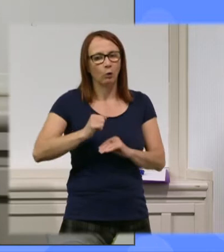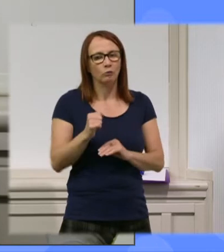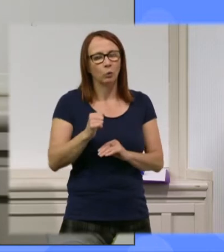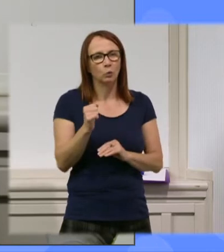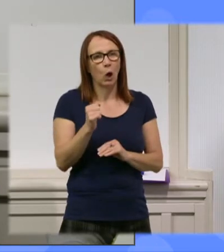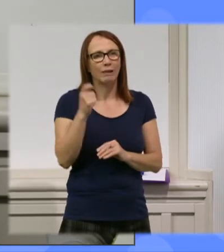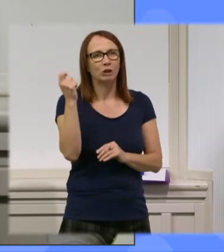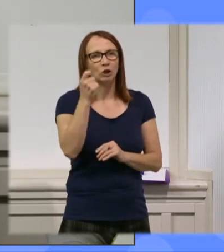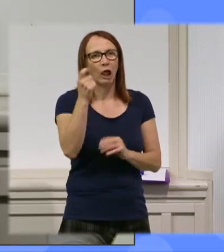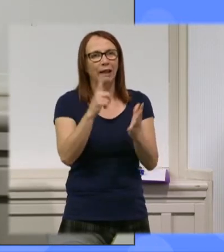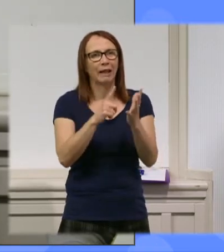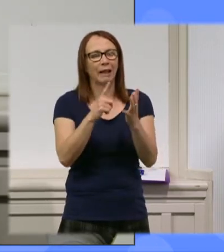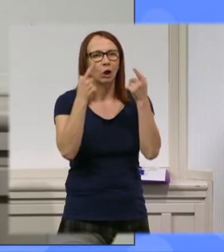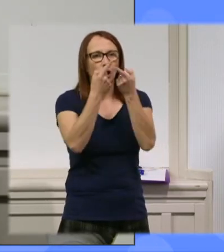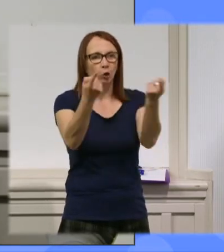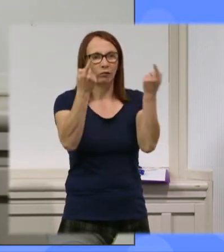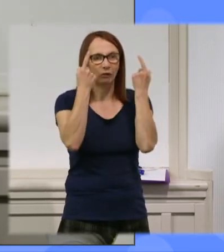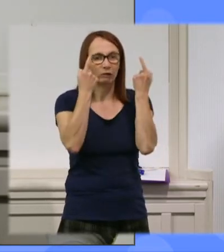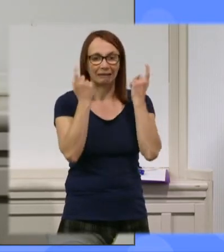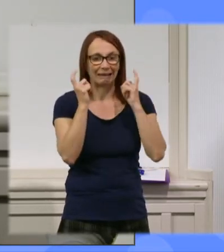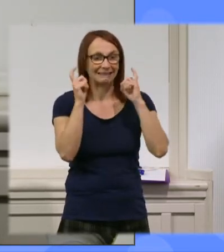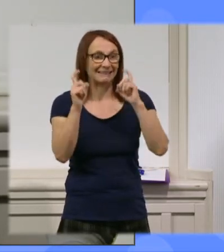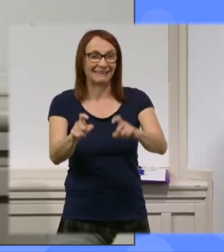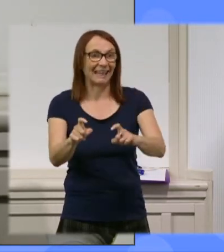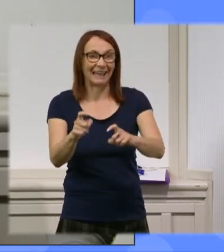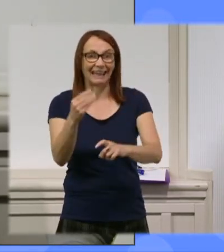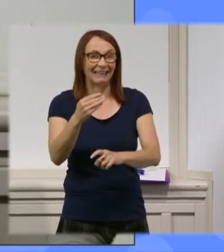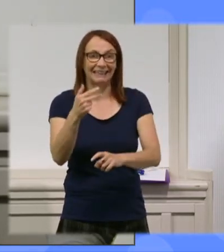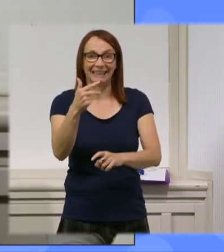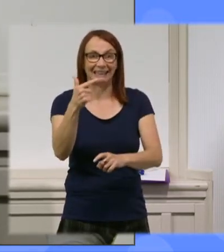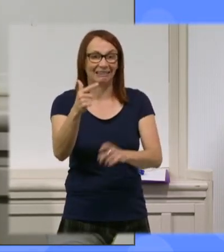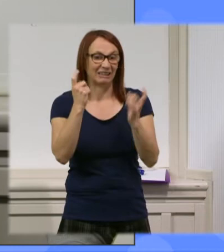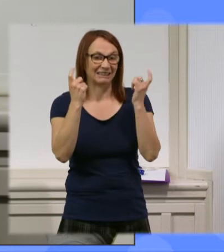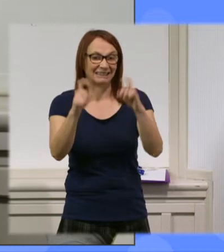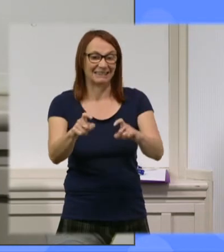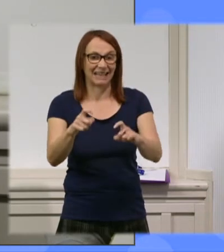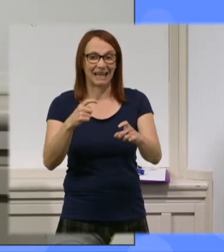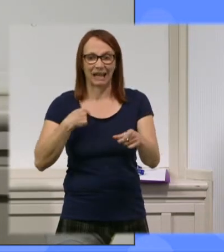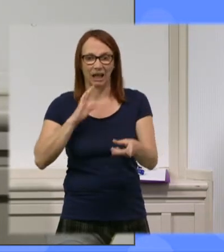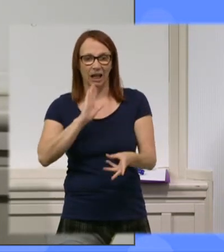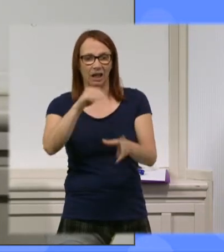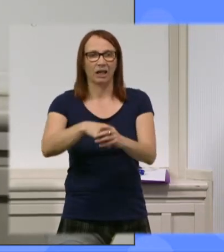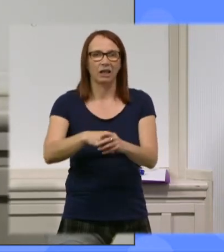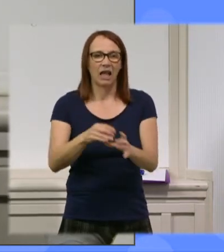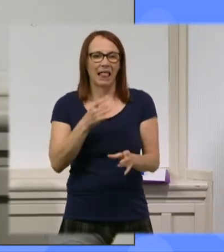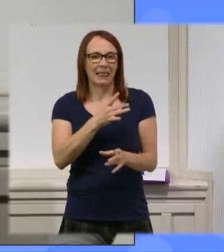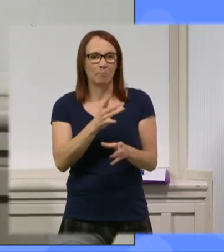Stirling and I've never left I recently joined the Labour Club and immediately